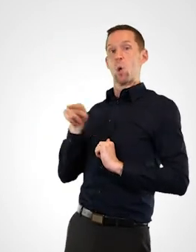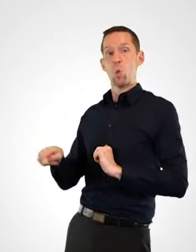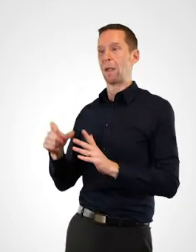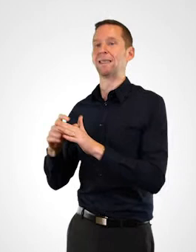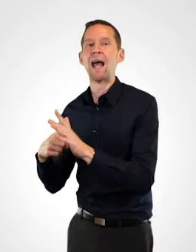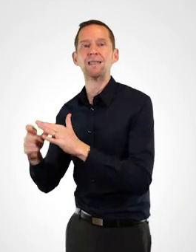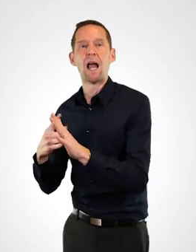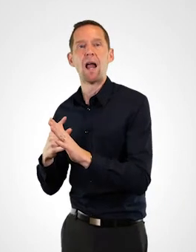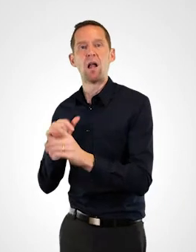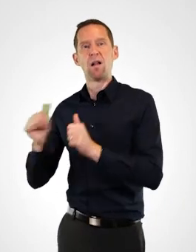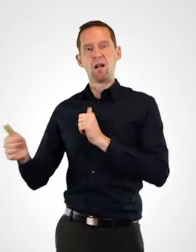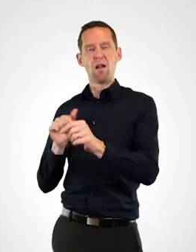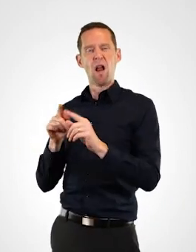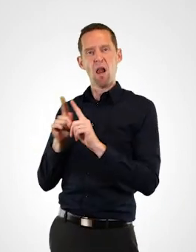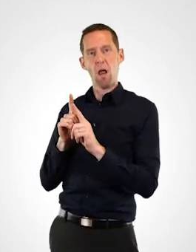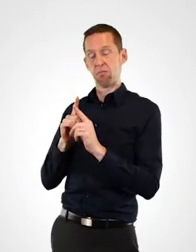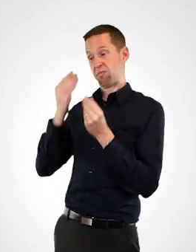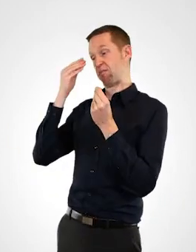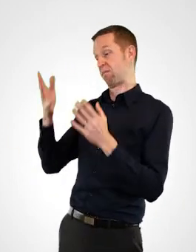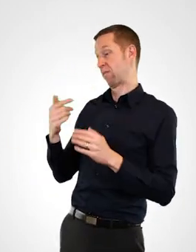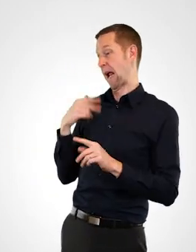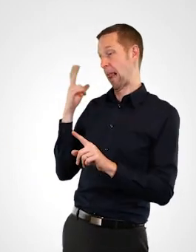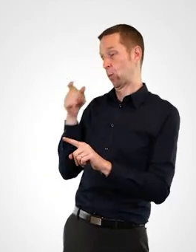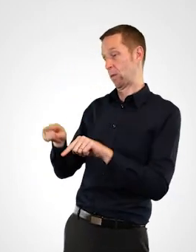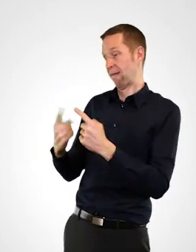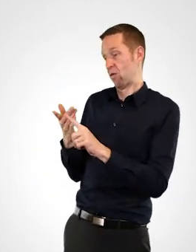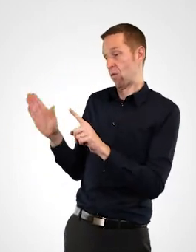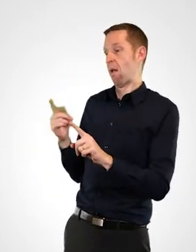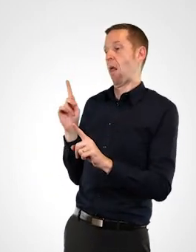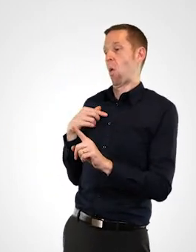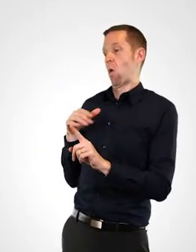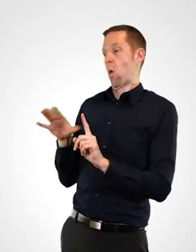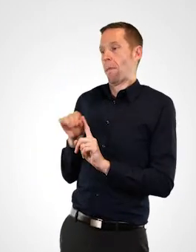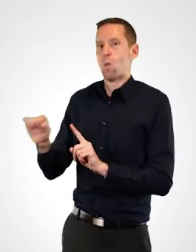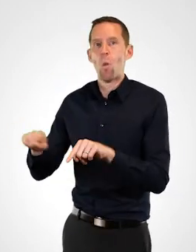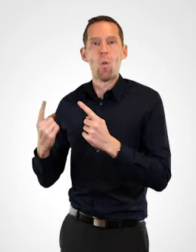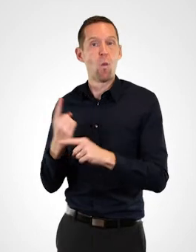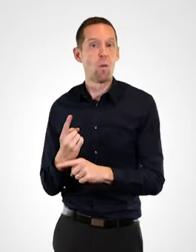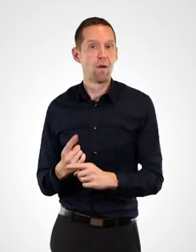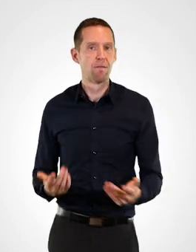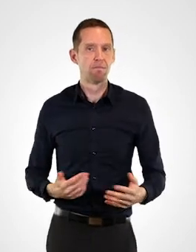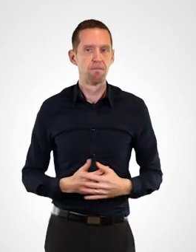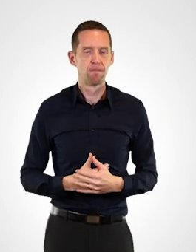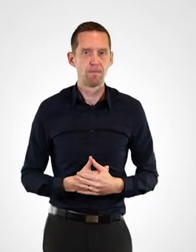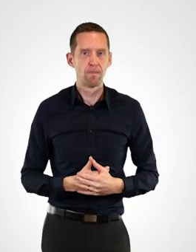So that was a powerful way to let him know that she's listening to what he has to say.